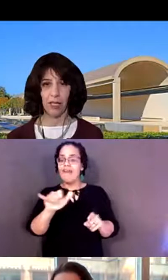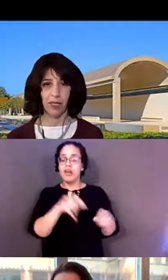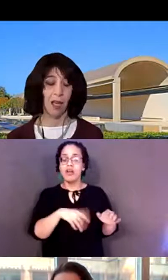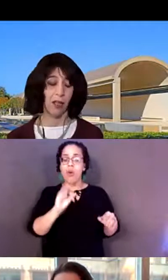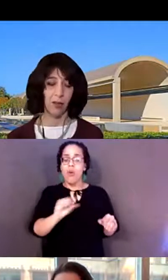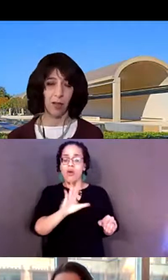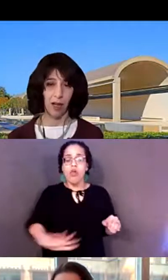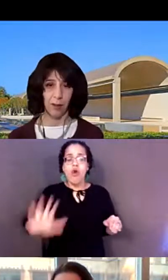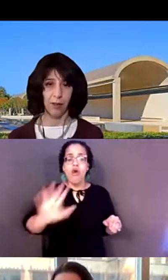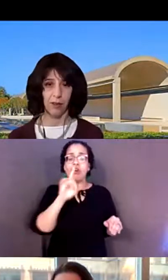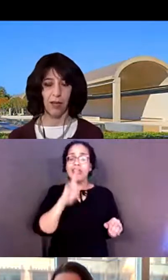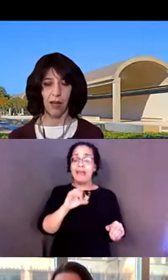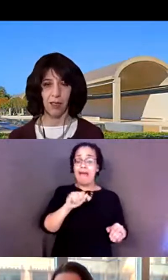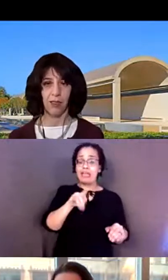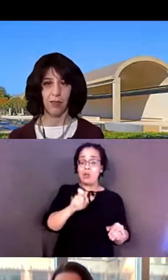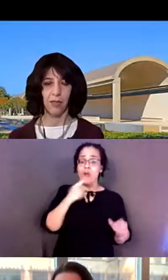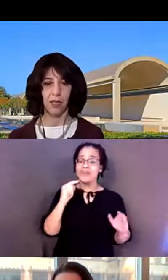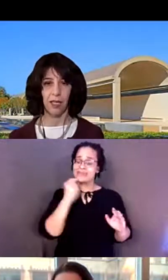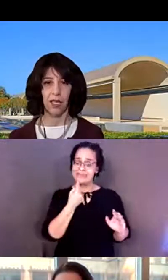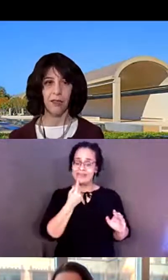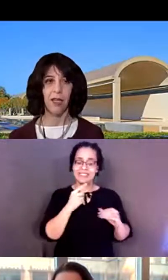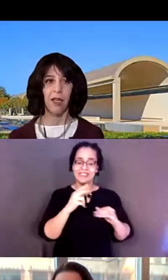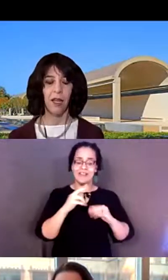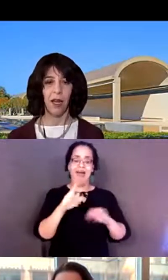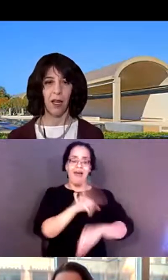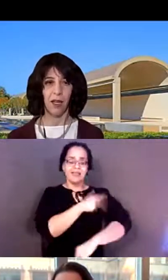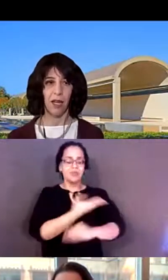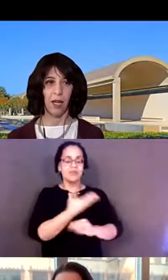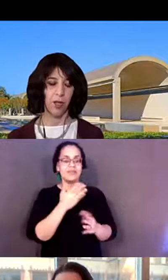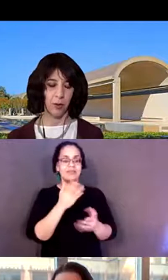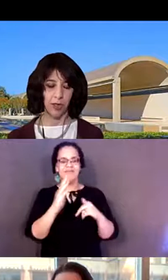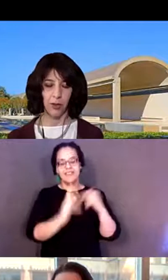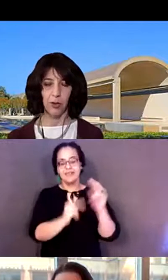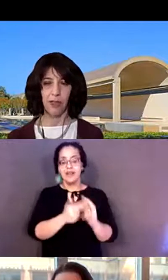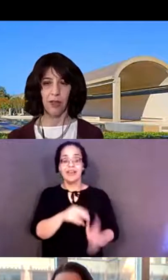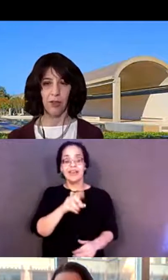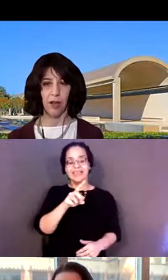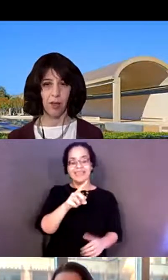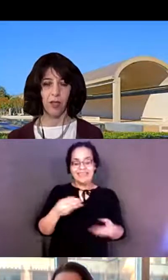that includes hospitals, dialysis facilities,